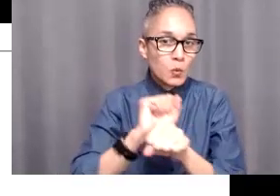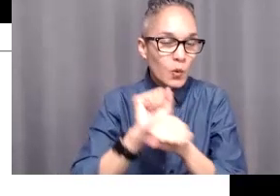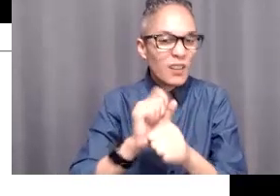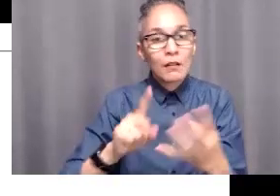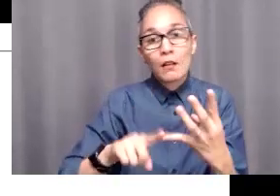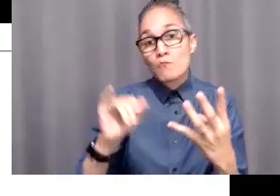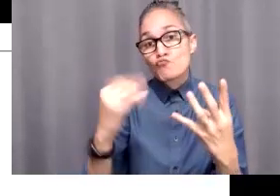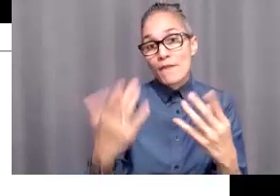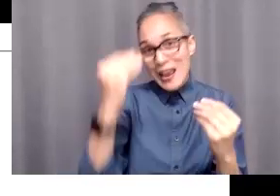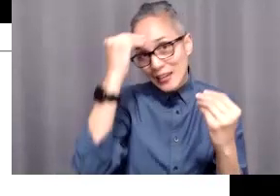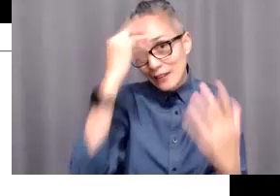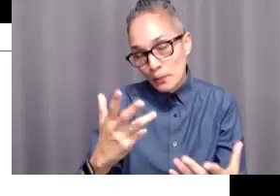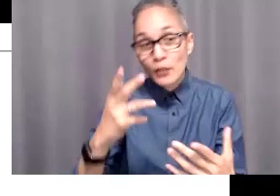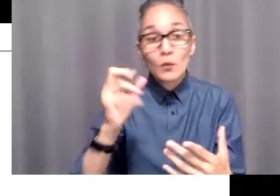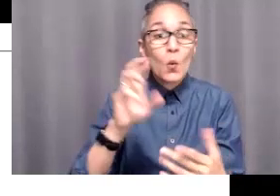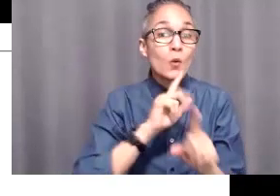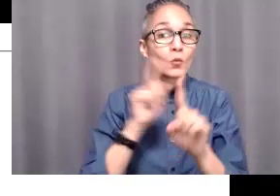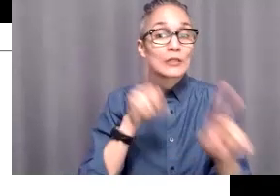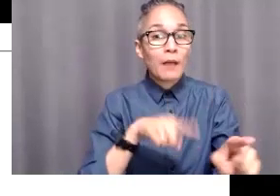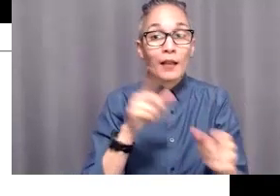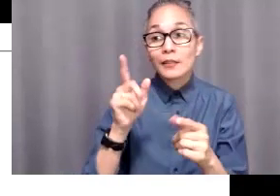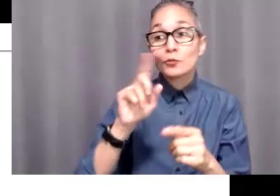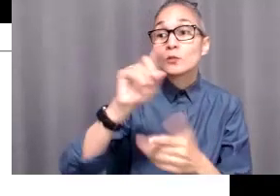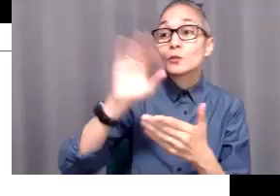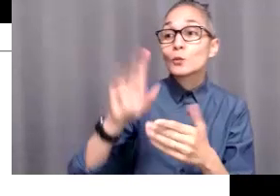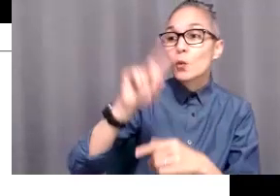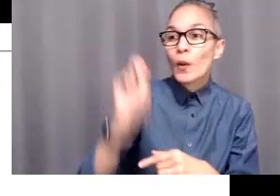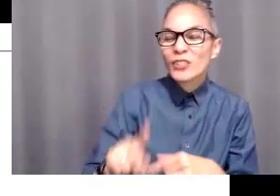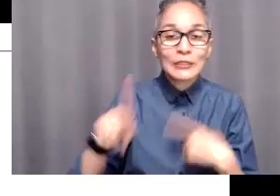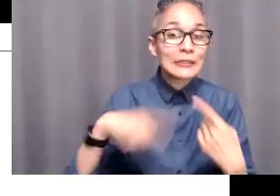Providing information or responding to questions about the content of a course.